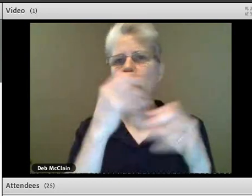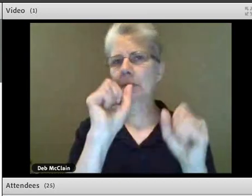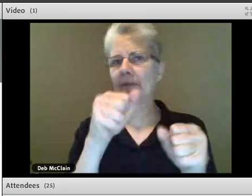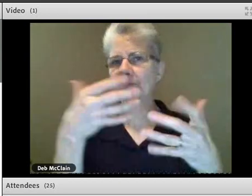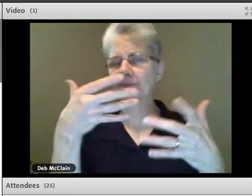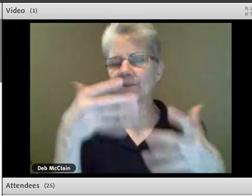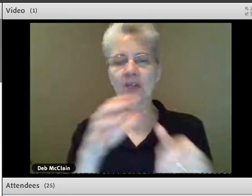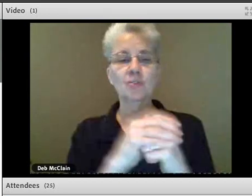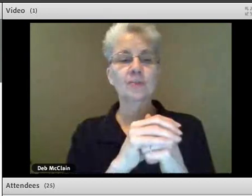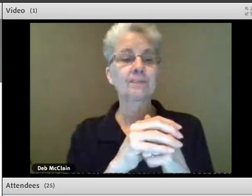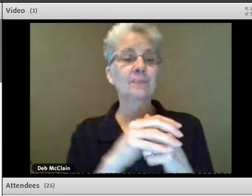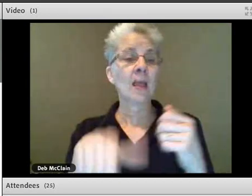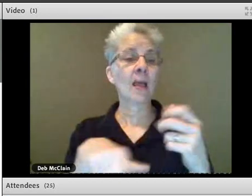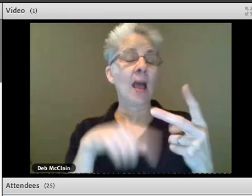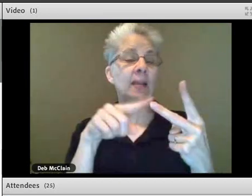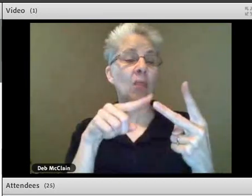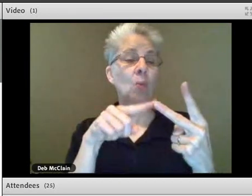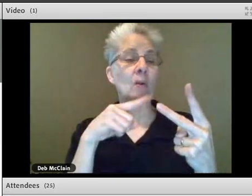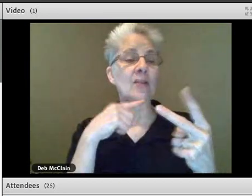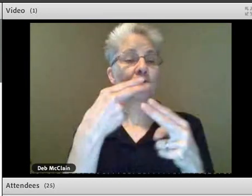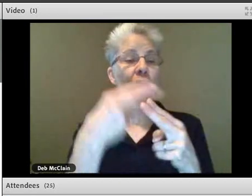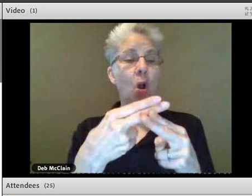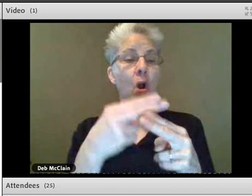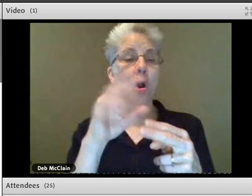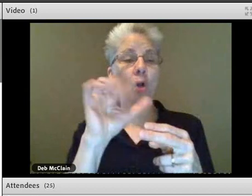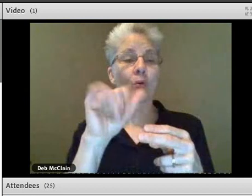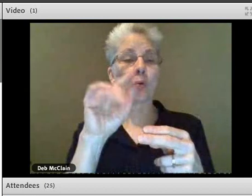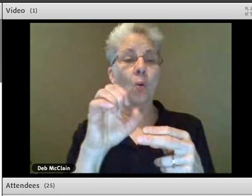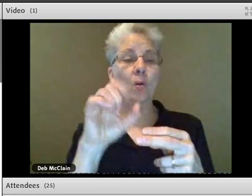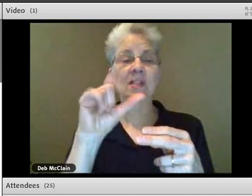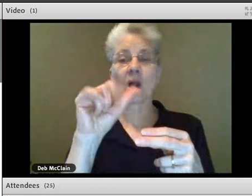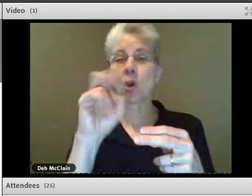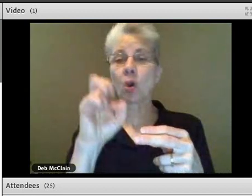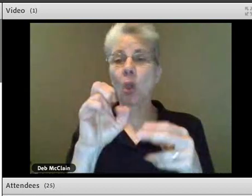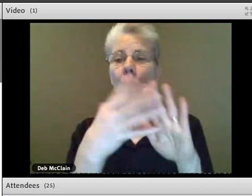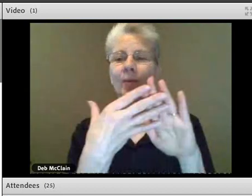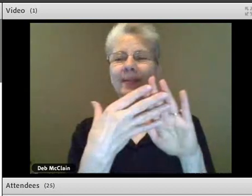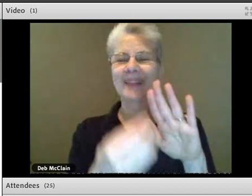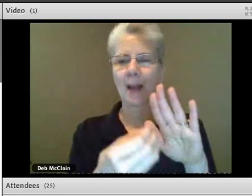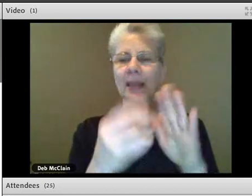The other one is... It's called course clone or course copy. When people develop courses online,